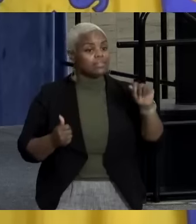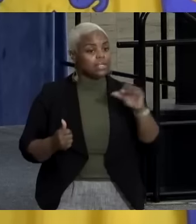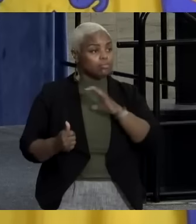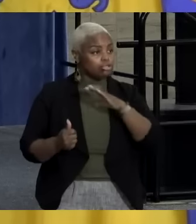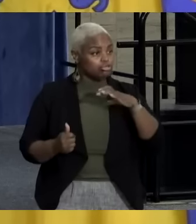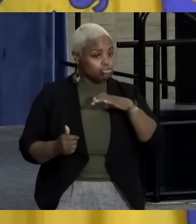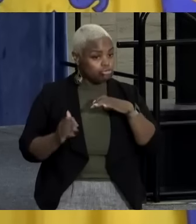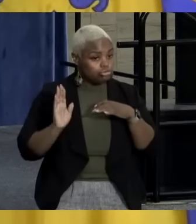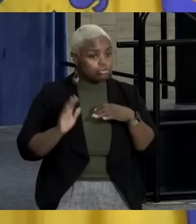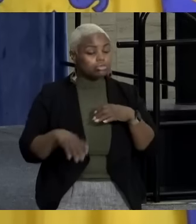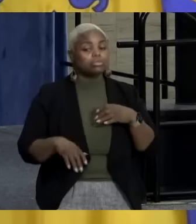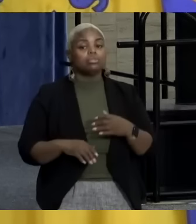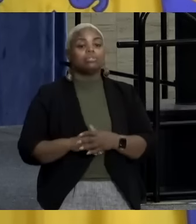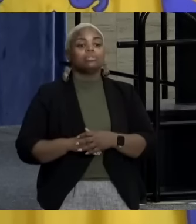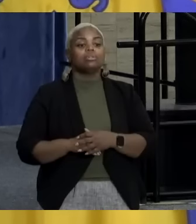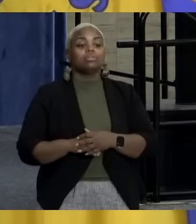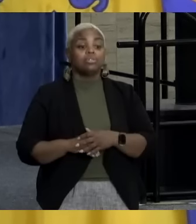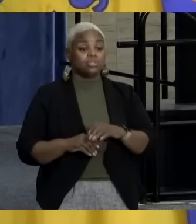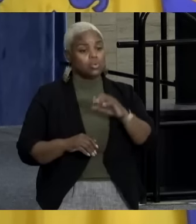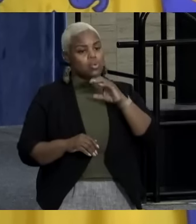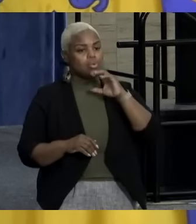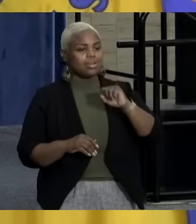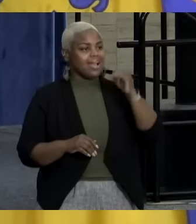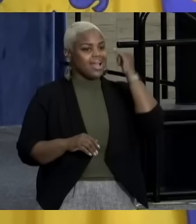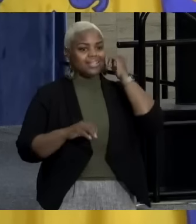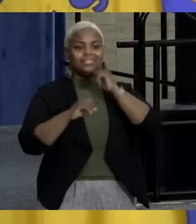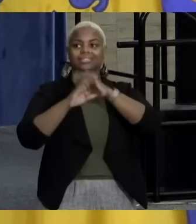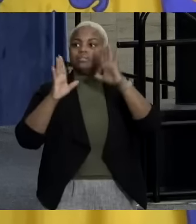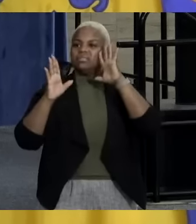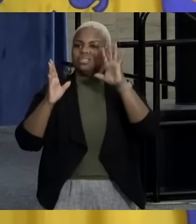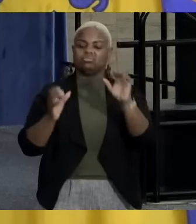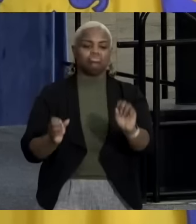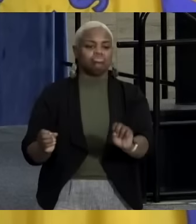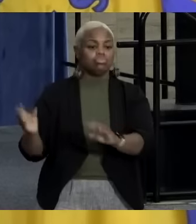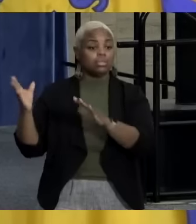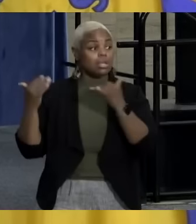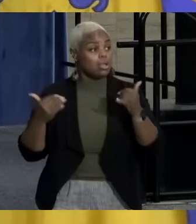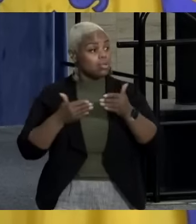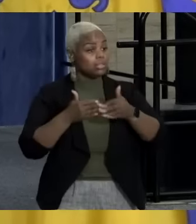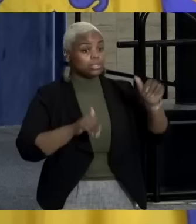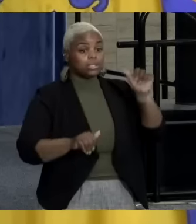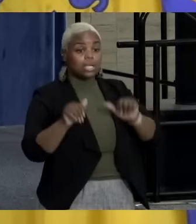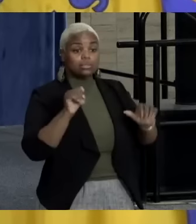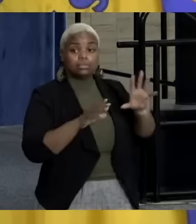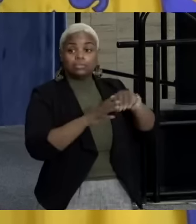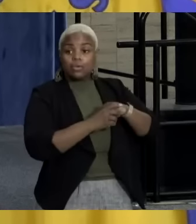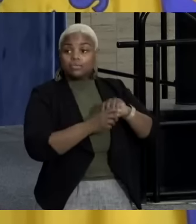on and returning to the simple truth that when science evolves, policy must evolve too. Today